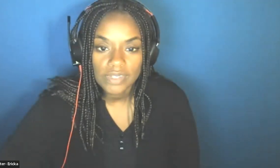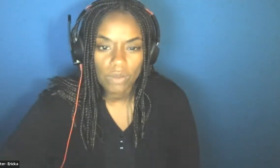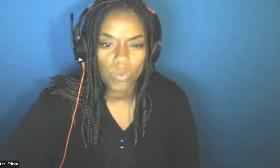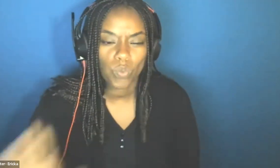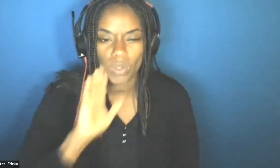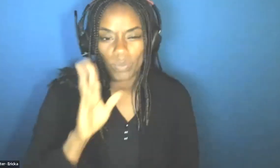So today, what we're going to talk about is the ADA addiction and recovery and how the law applies to those people in addiction.